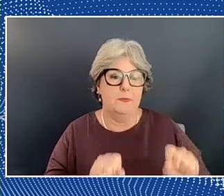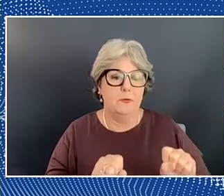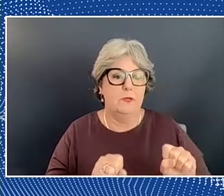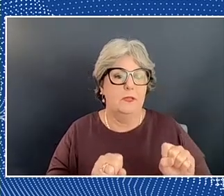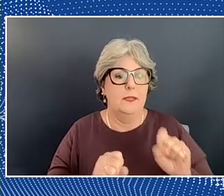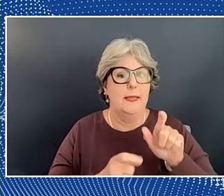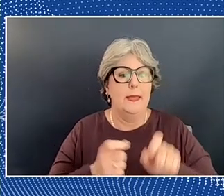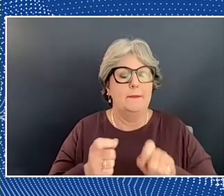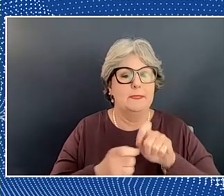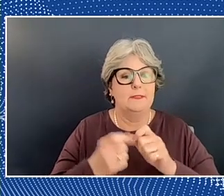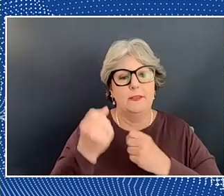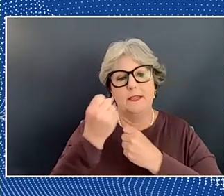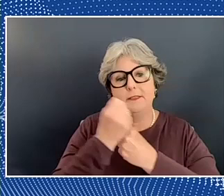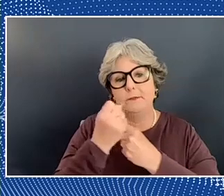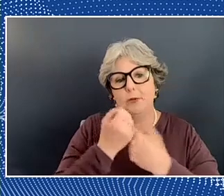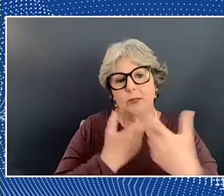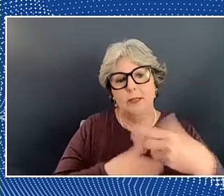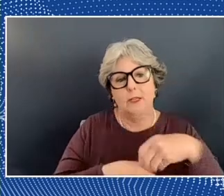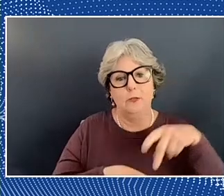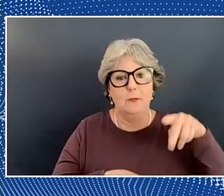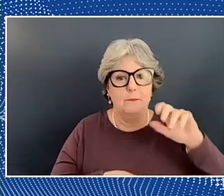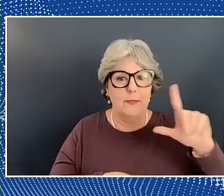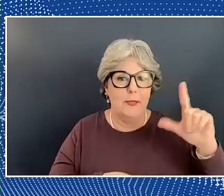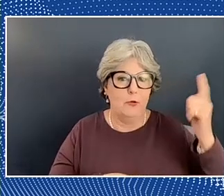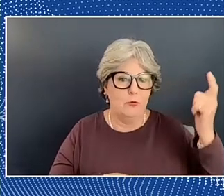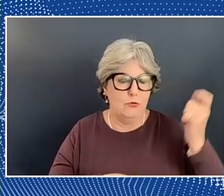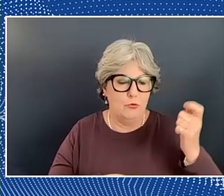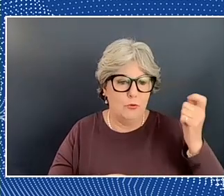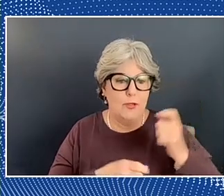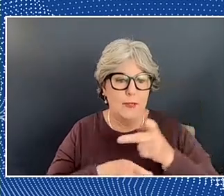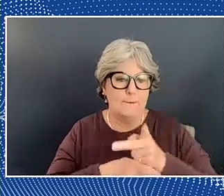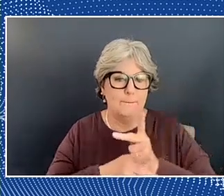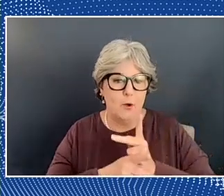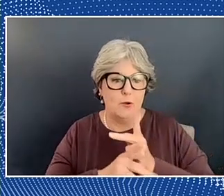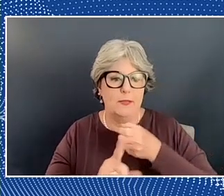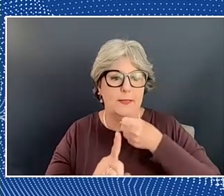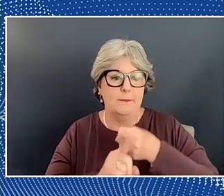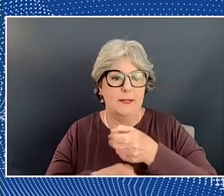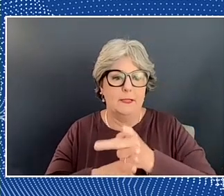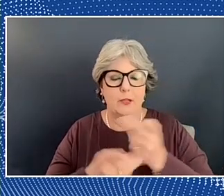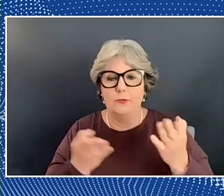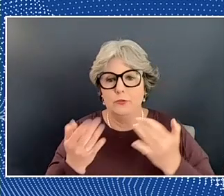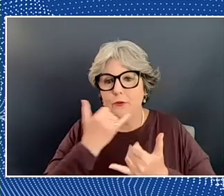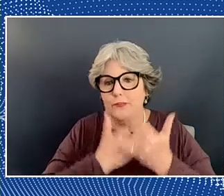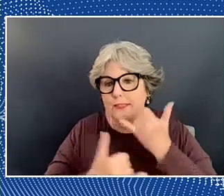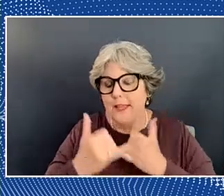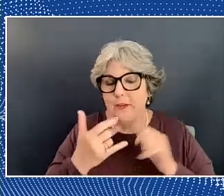support it, including Pell Grant recipients, borrowers impacted by loan service errors, and borrowers with high